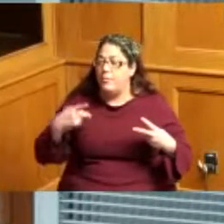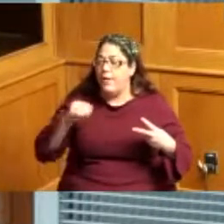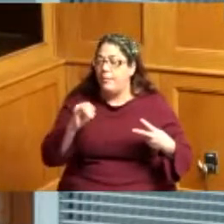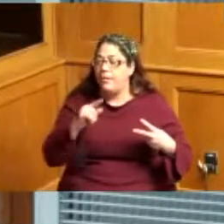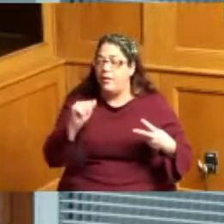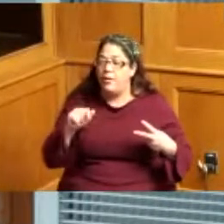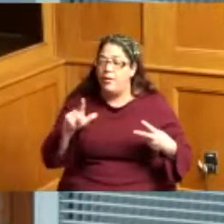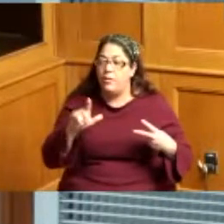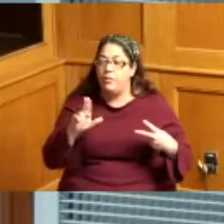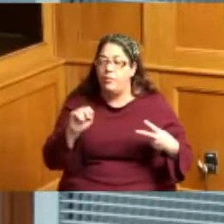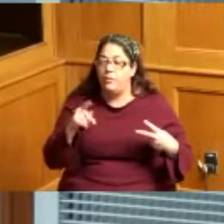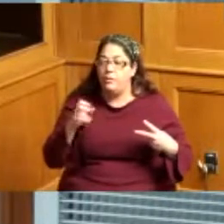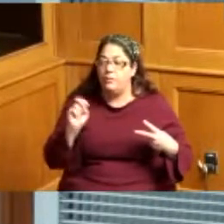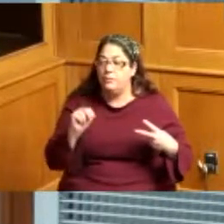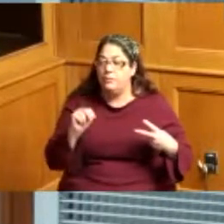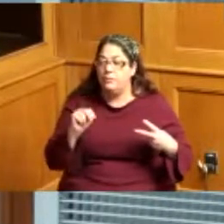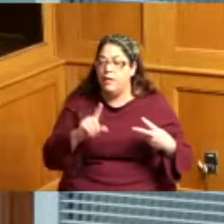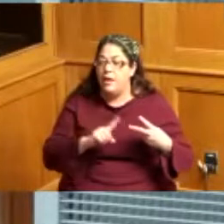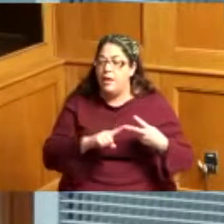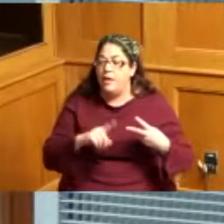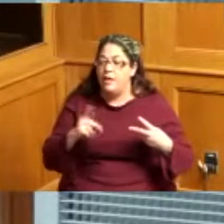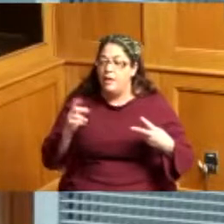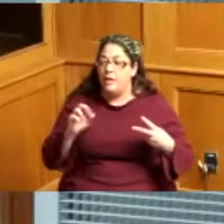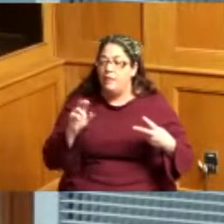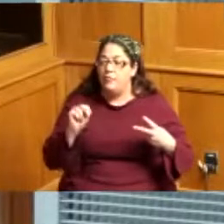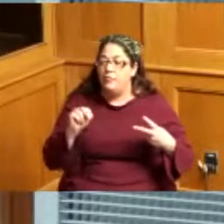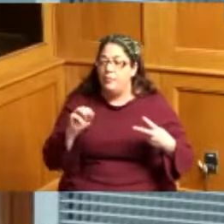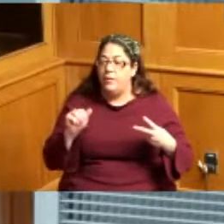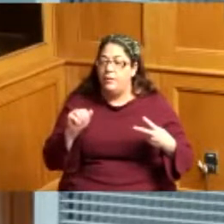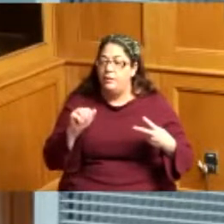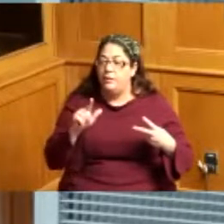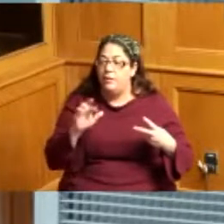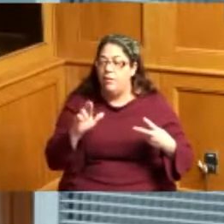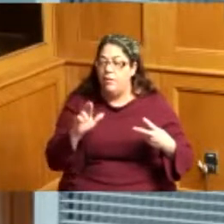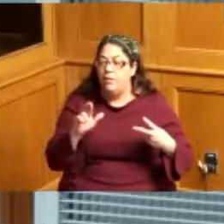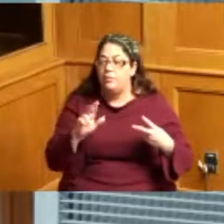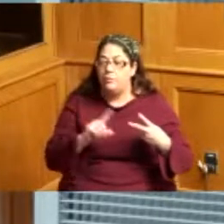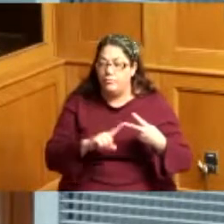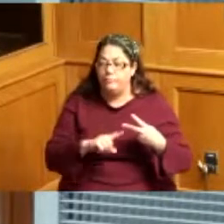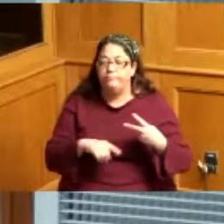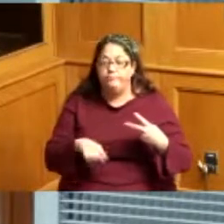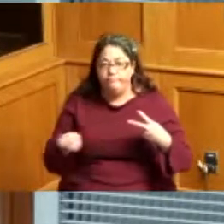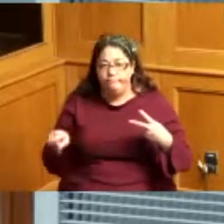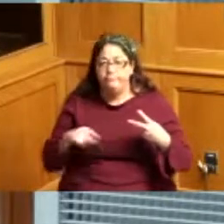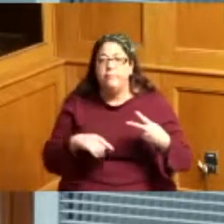experience working on cost of service studies rate structures for water wastewater and storm